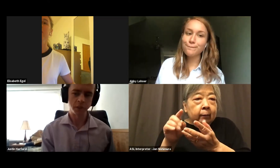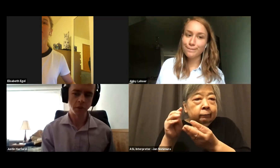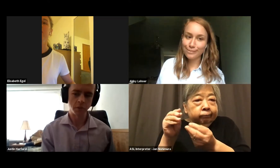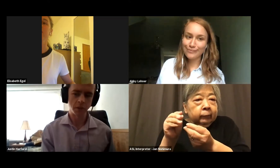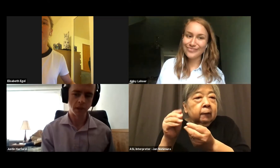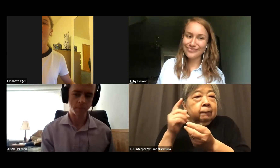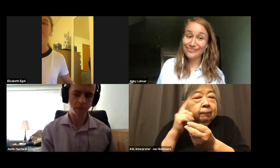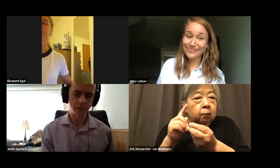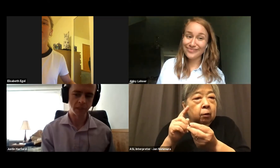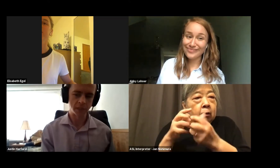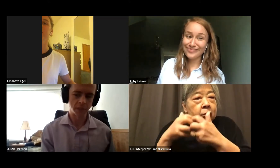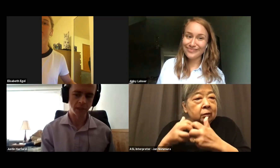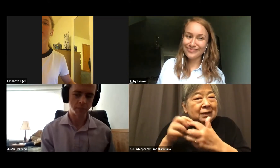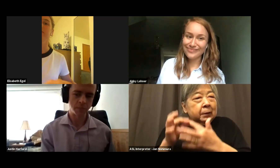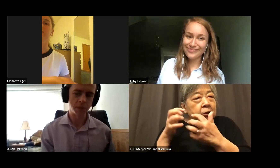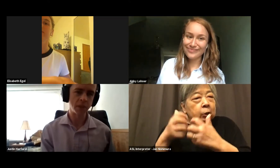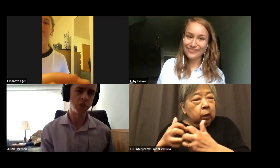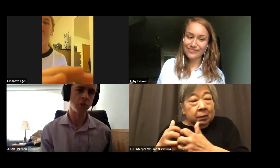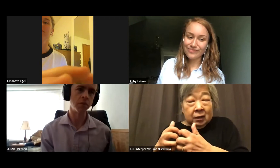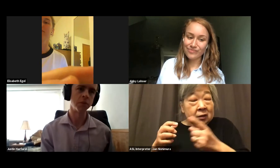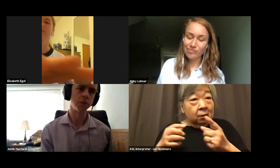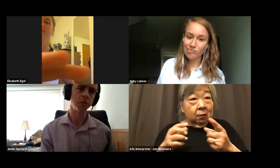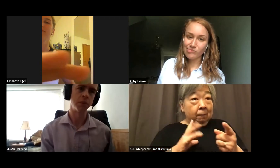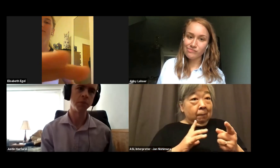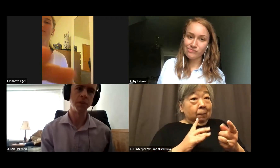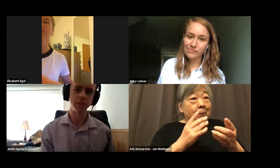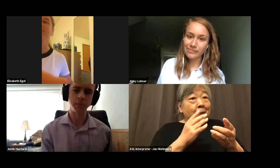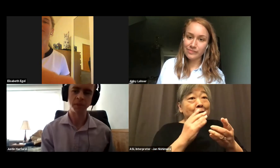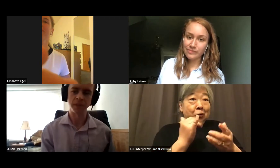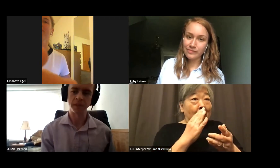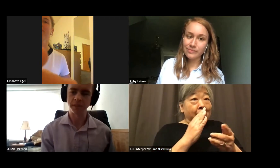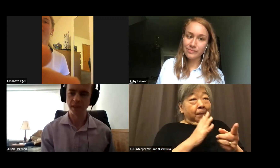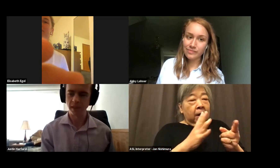so that can be a big issue for certain people with disabilities.